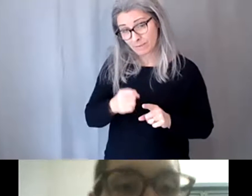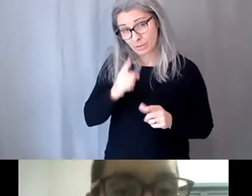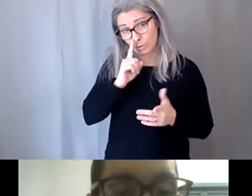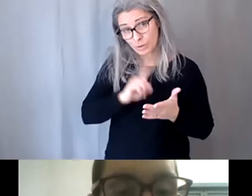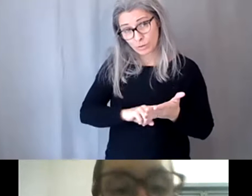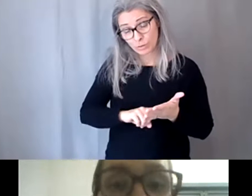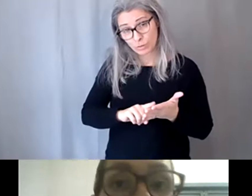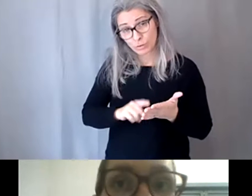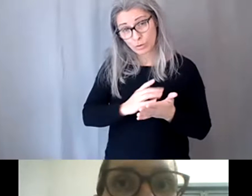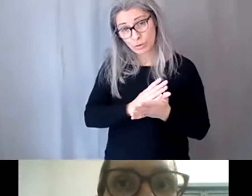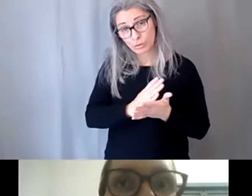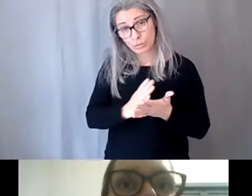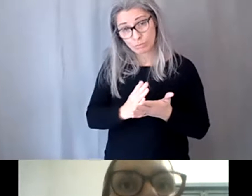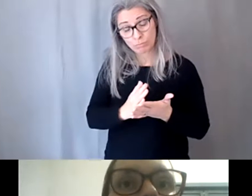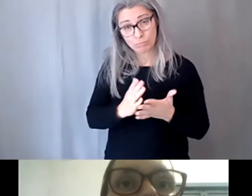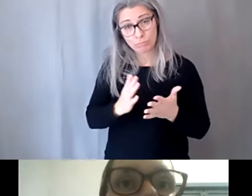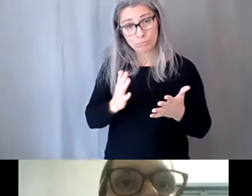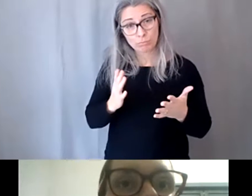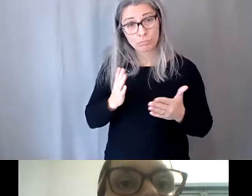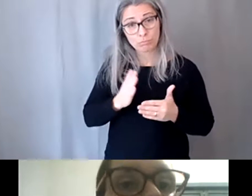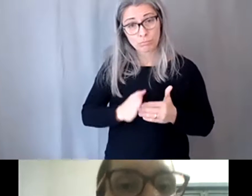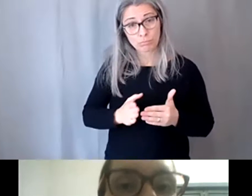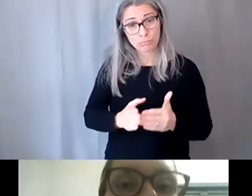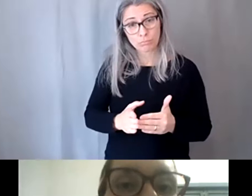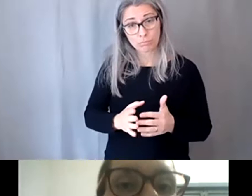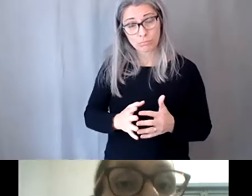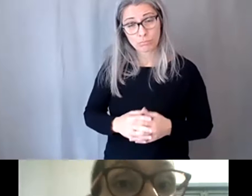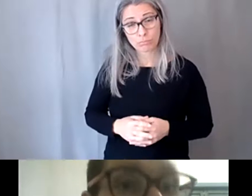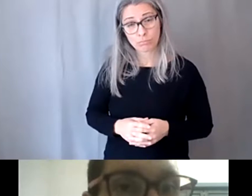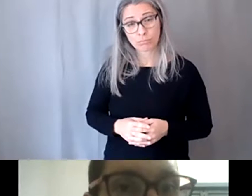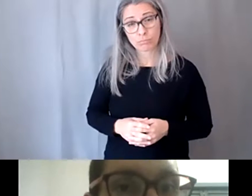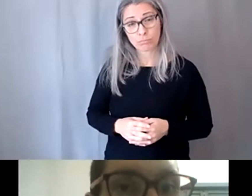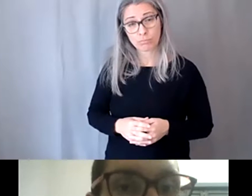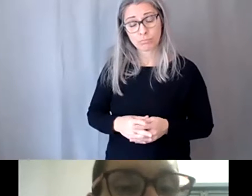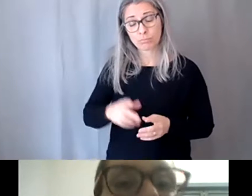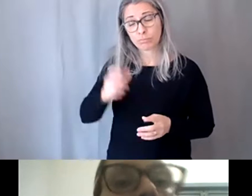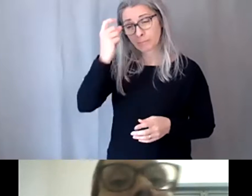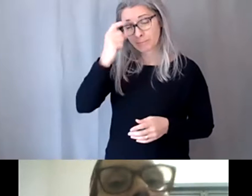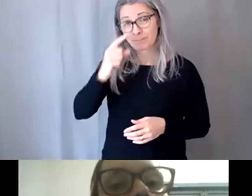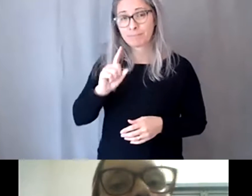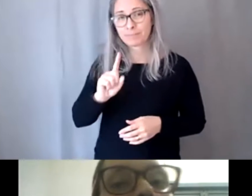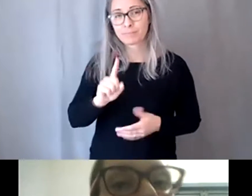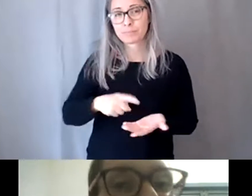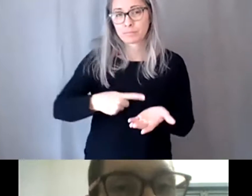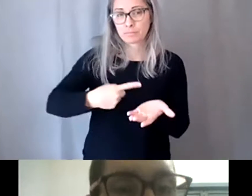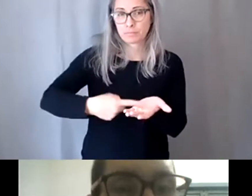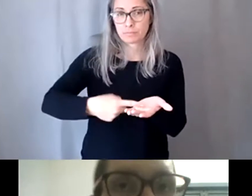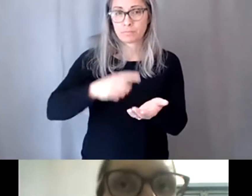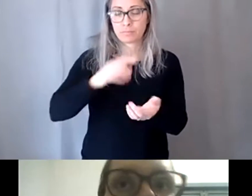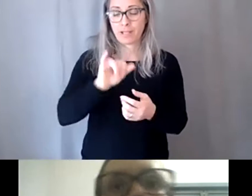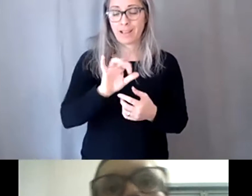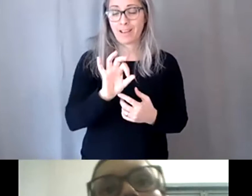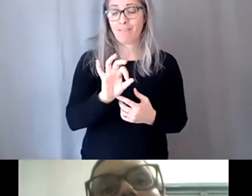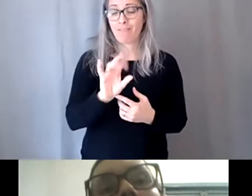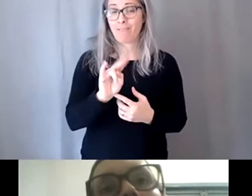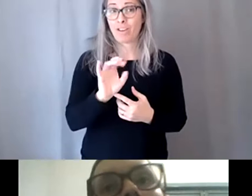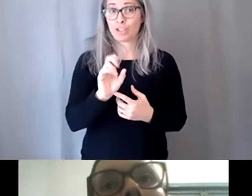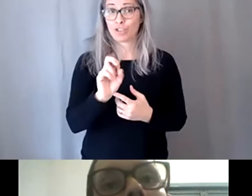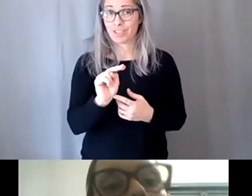but when the discussions of functioning of labeling